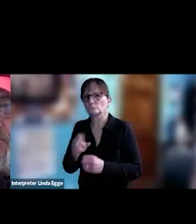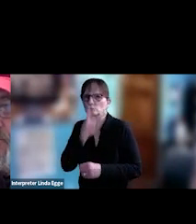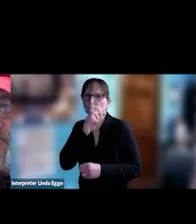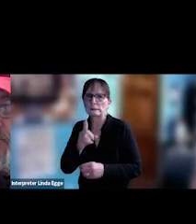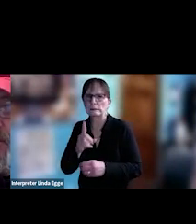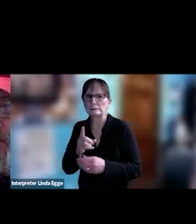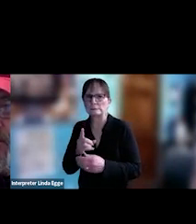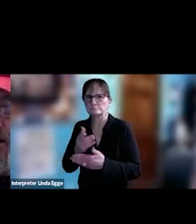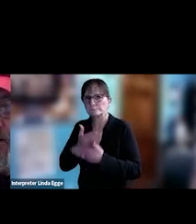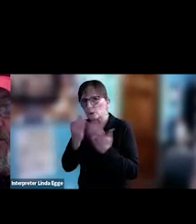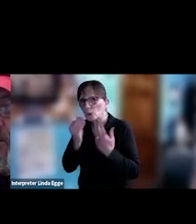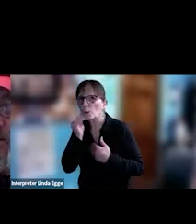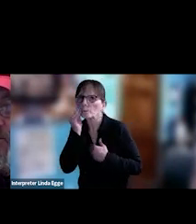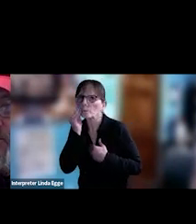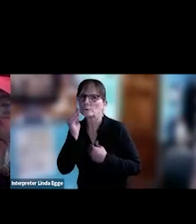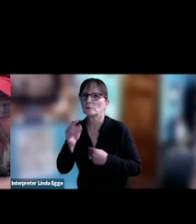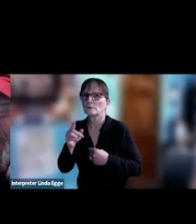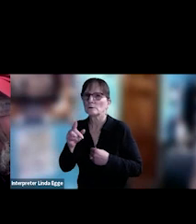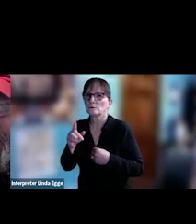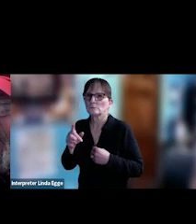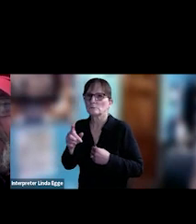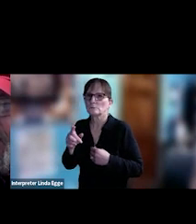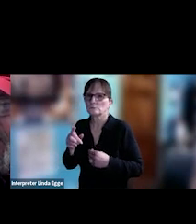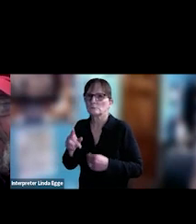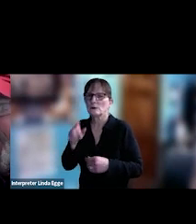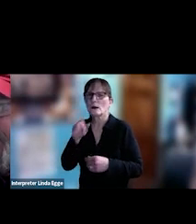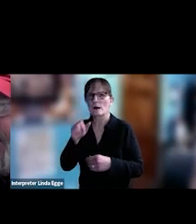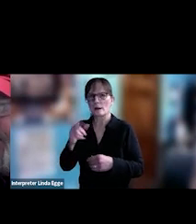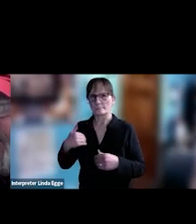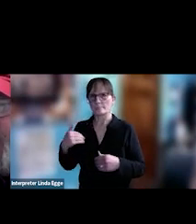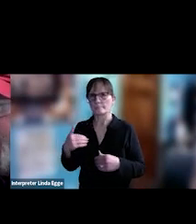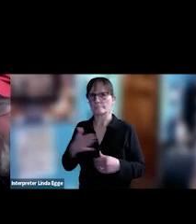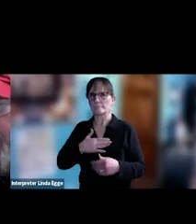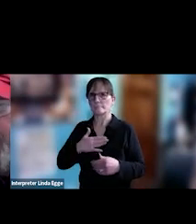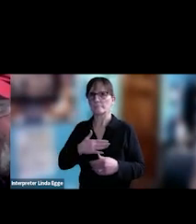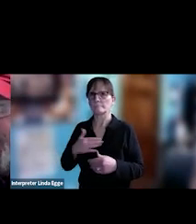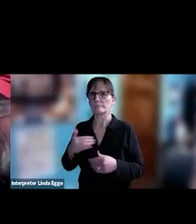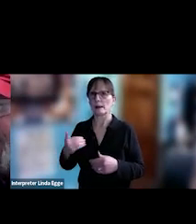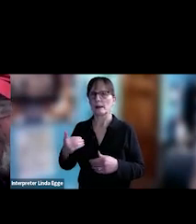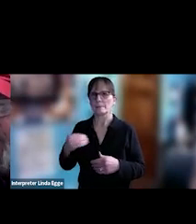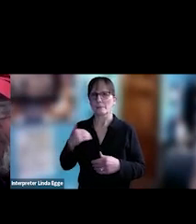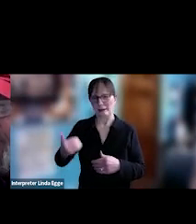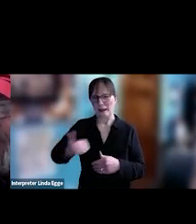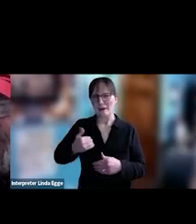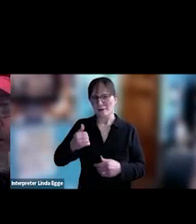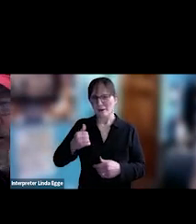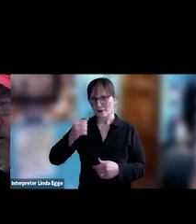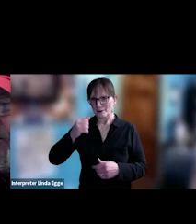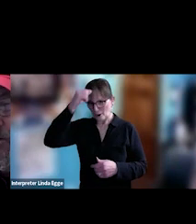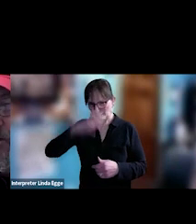and I guess my young mind attacked my old mind and said, "Well, you can do this again."